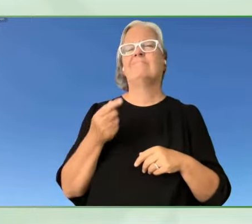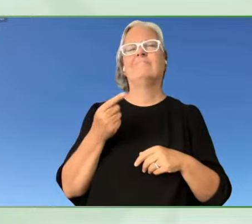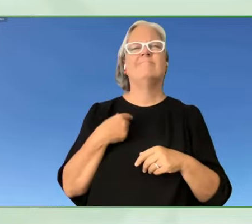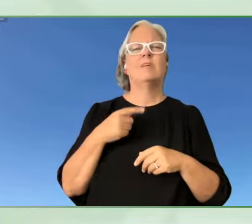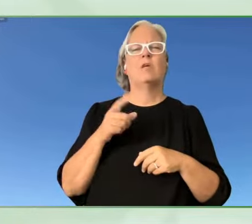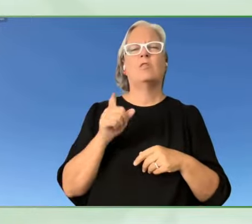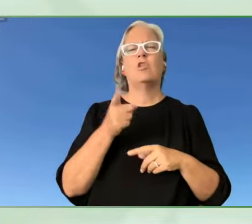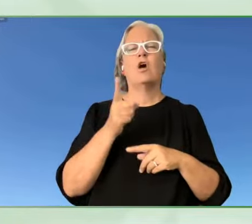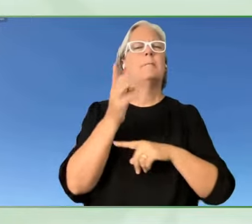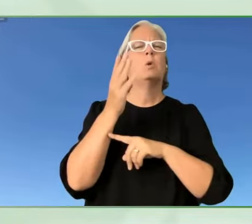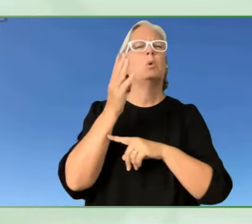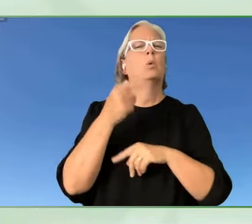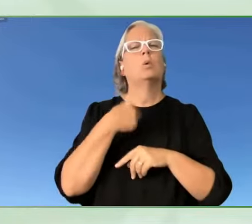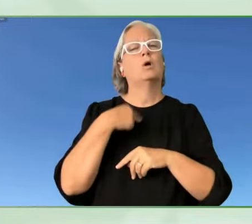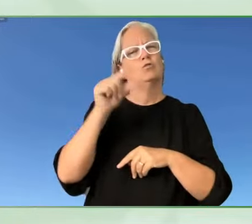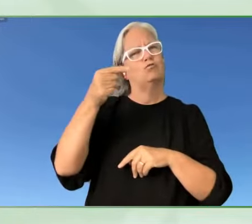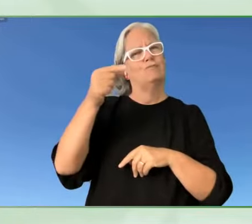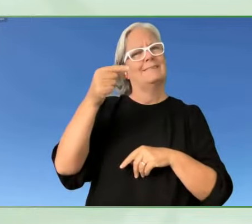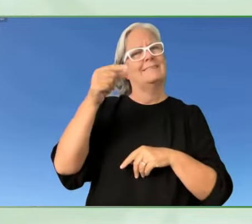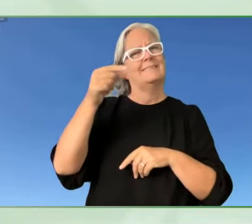assessing a child with disability.